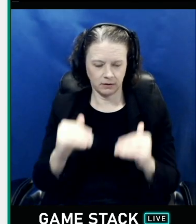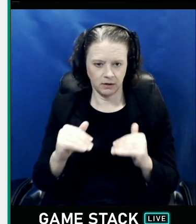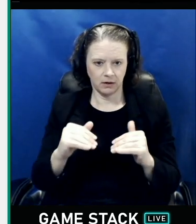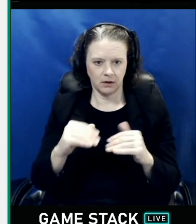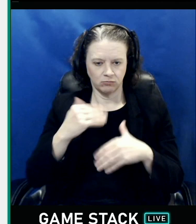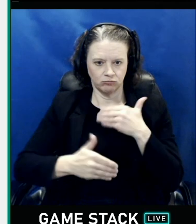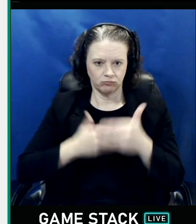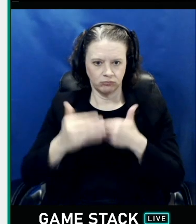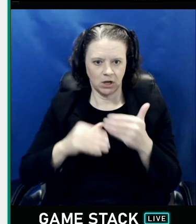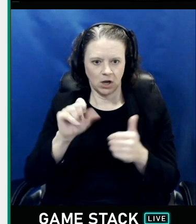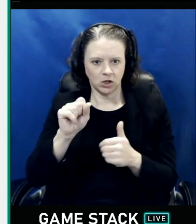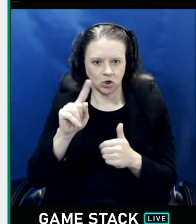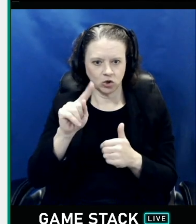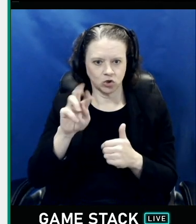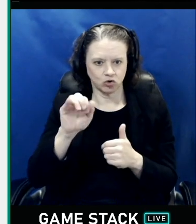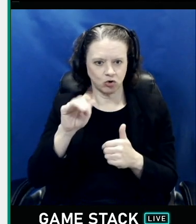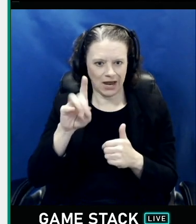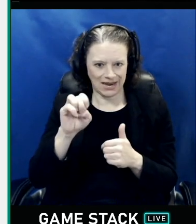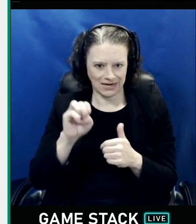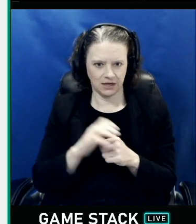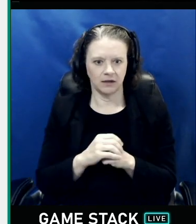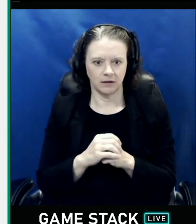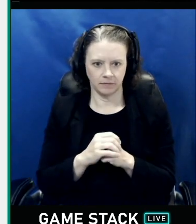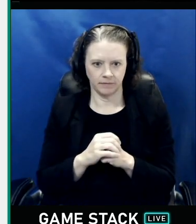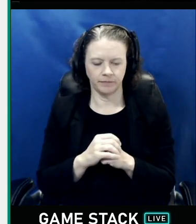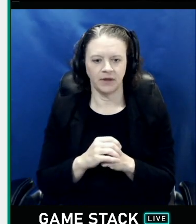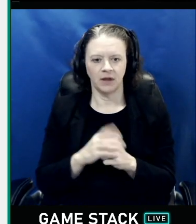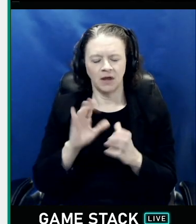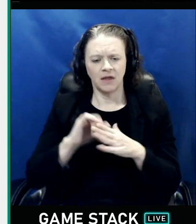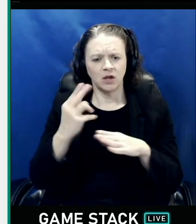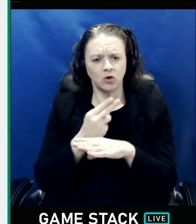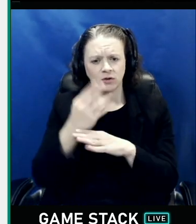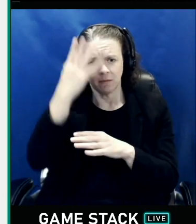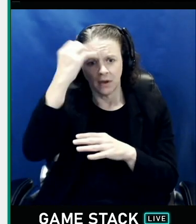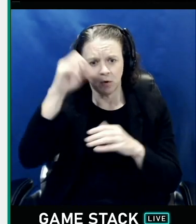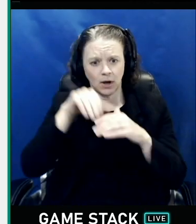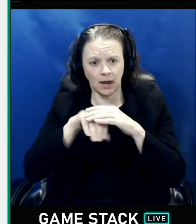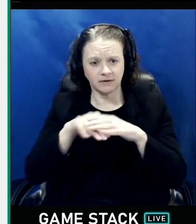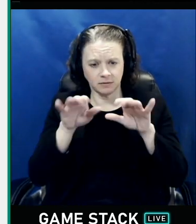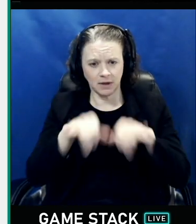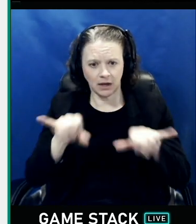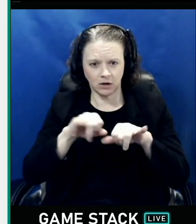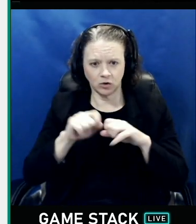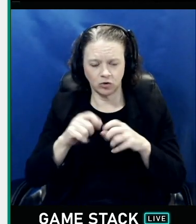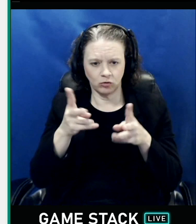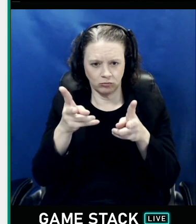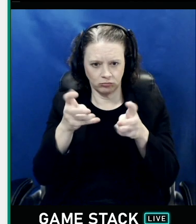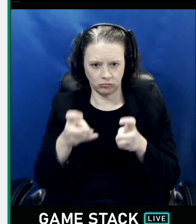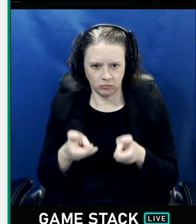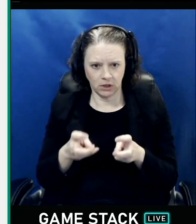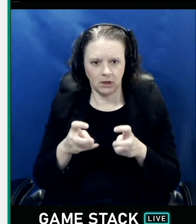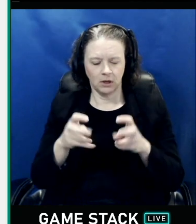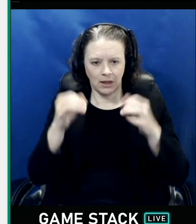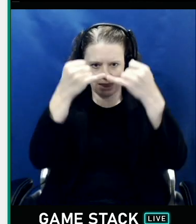The streaming hardware prefetcher uses a history of memory access patterns to fetch additional sequential lines in ascending or descending order.